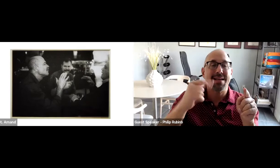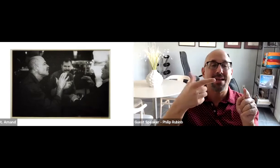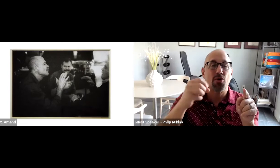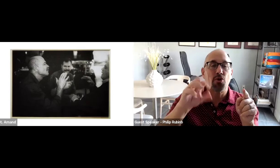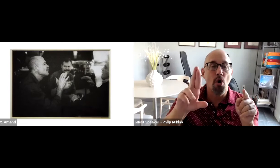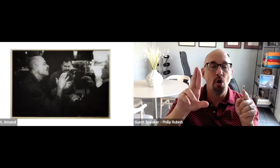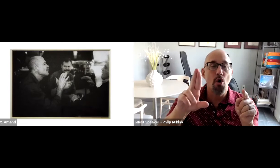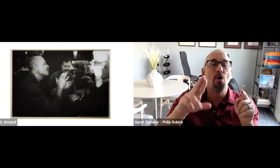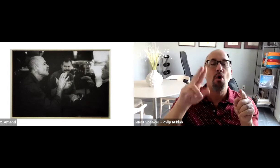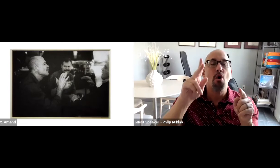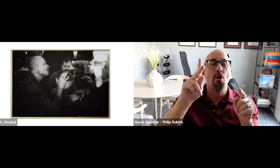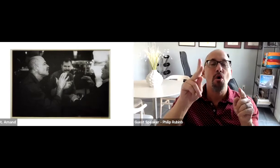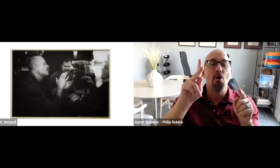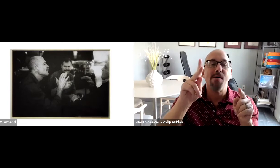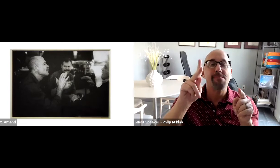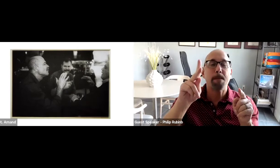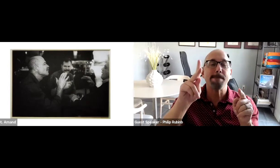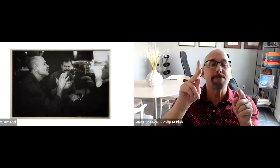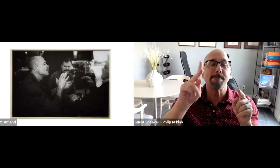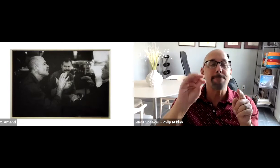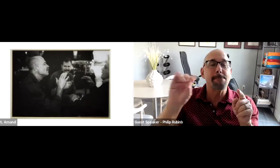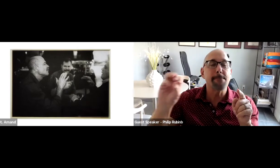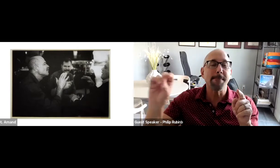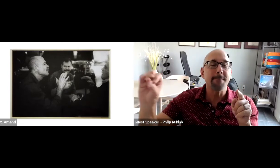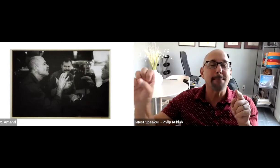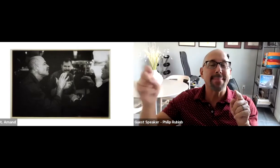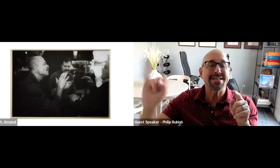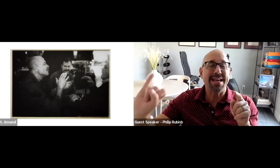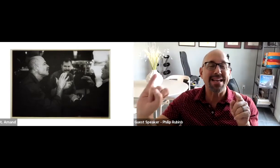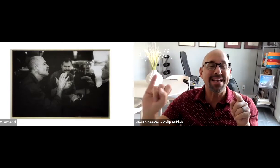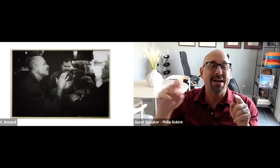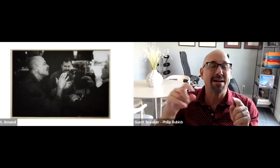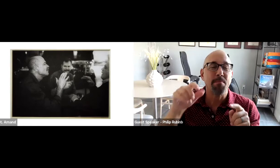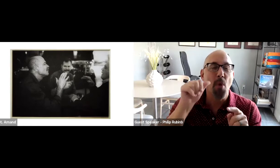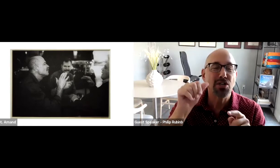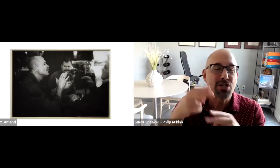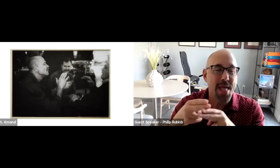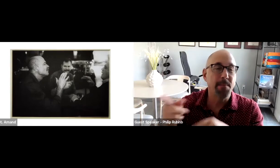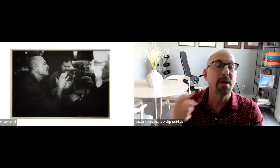And next to him is Igor... I'm not going to remember how to spell his last name.